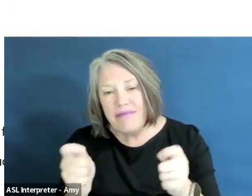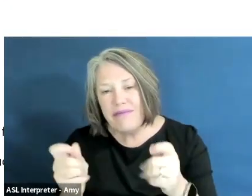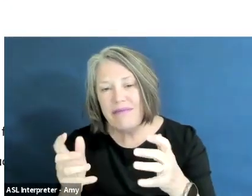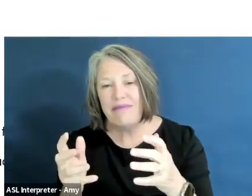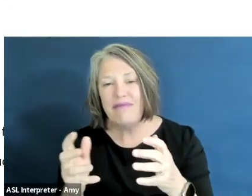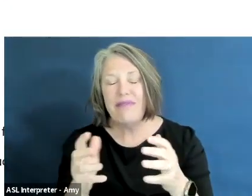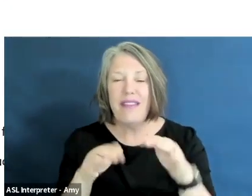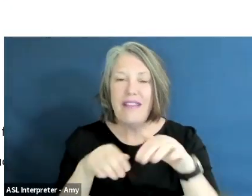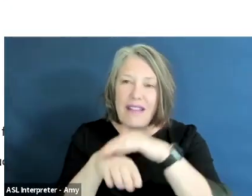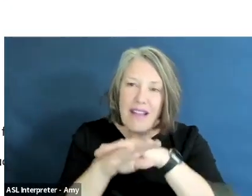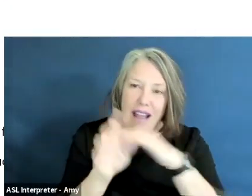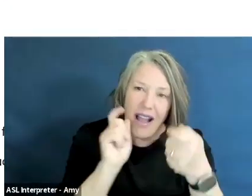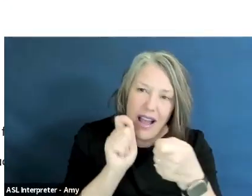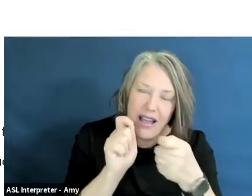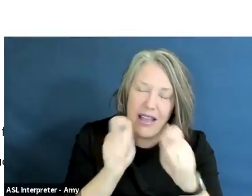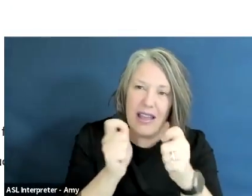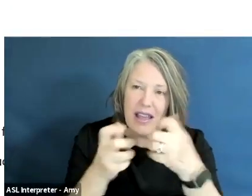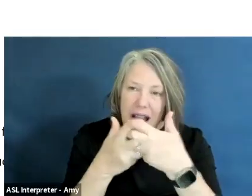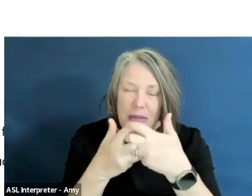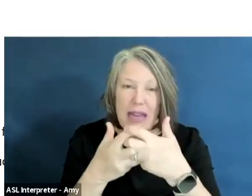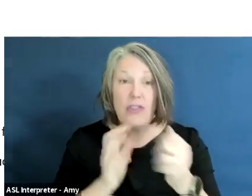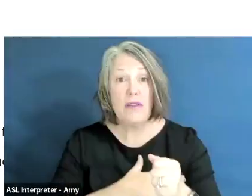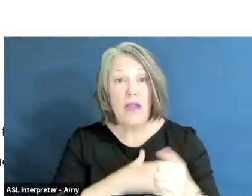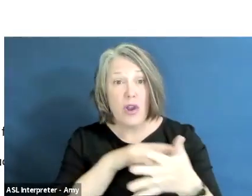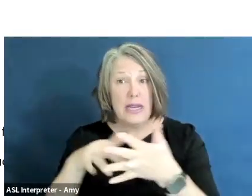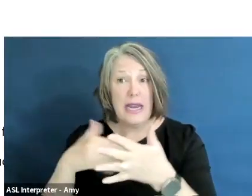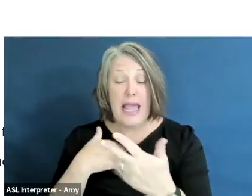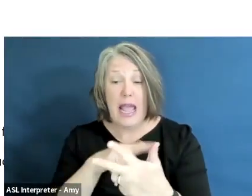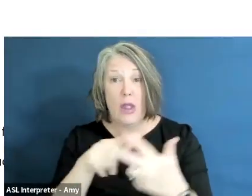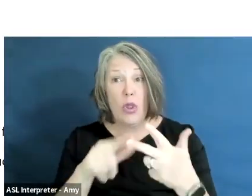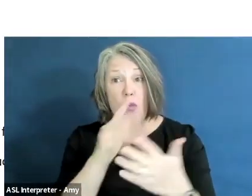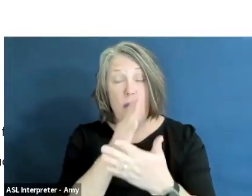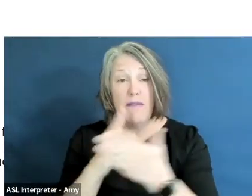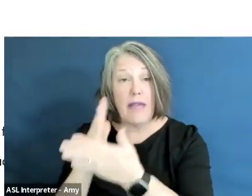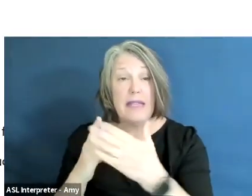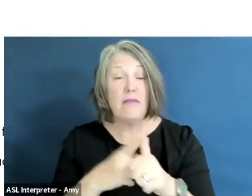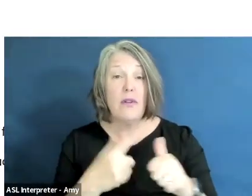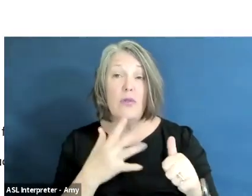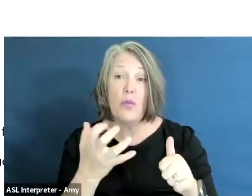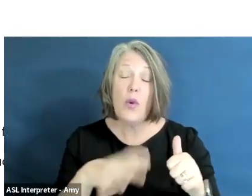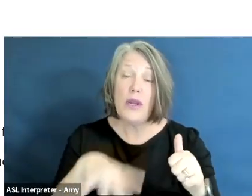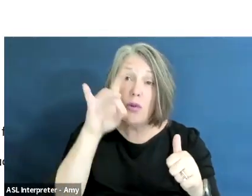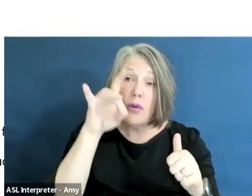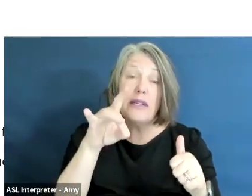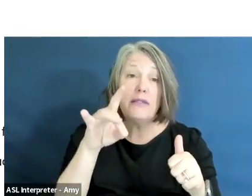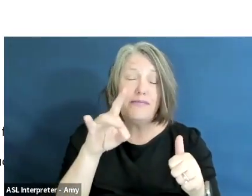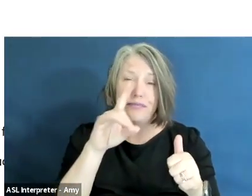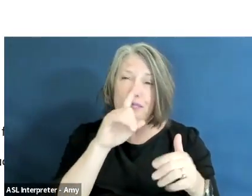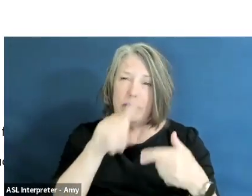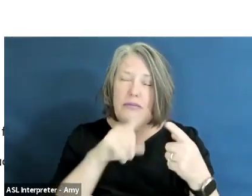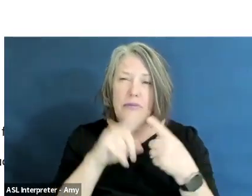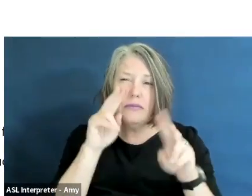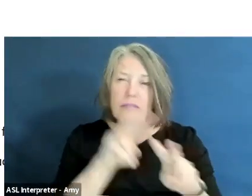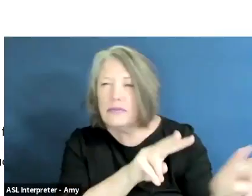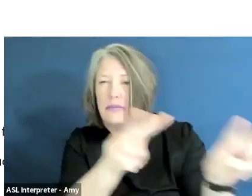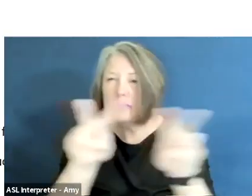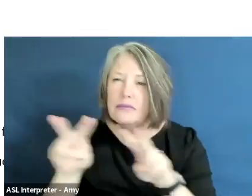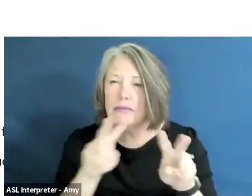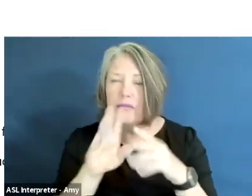Our study had three phases. First, we wanted to discover when we looked down into all the different medical research